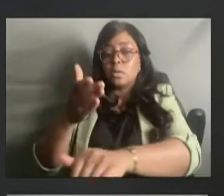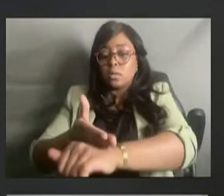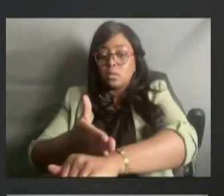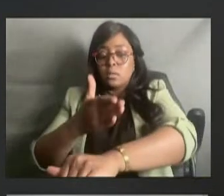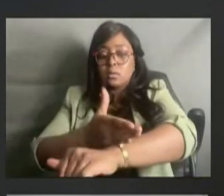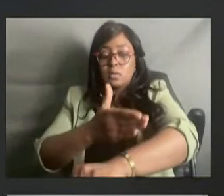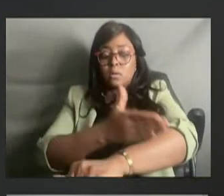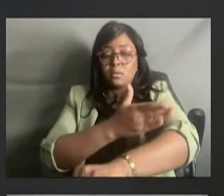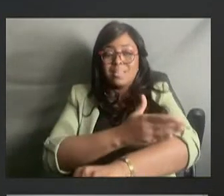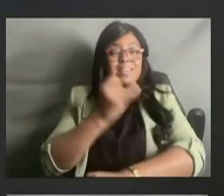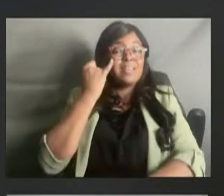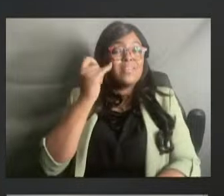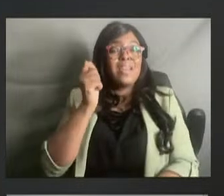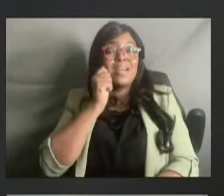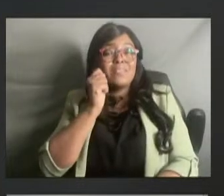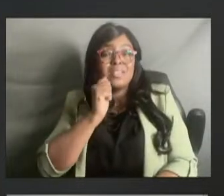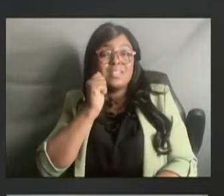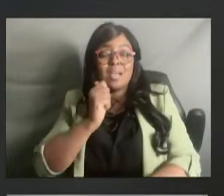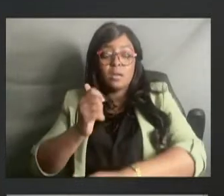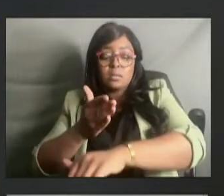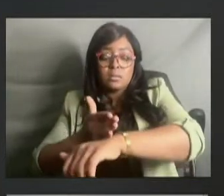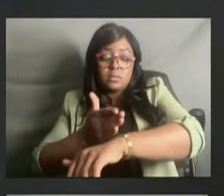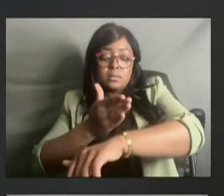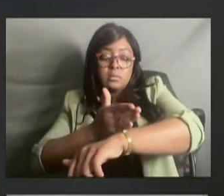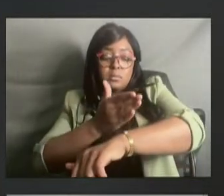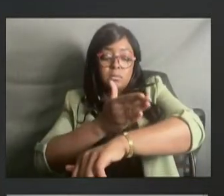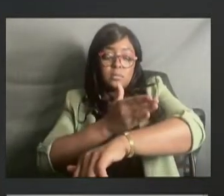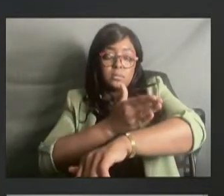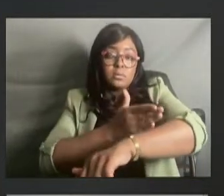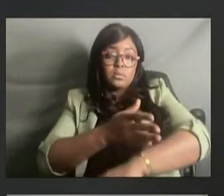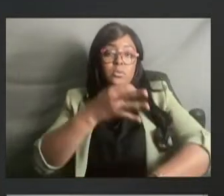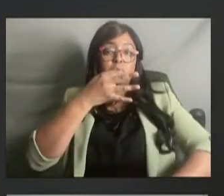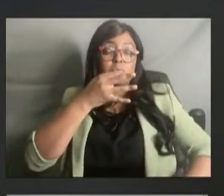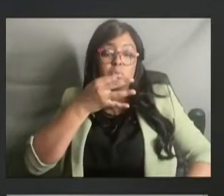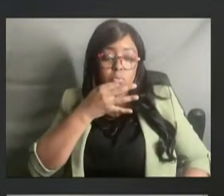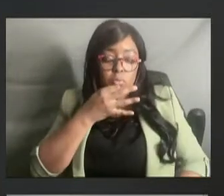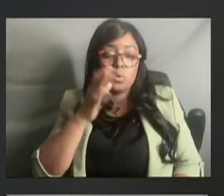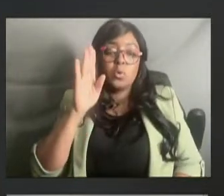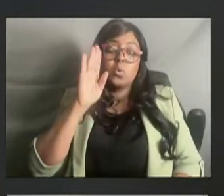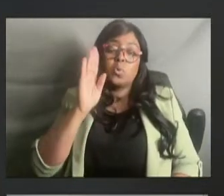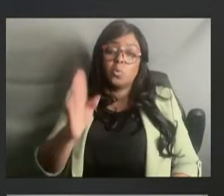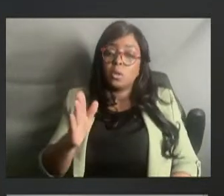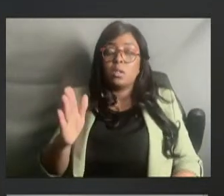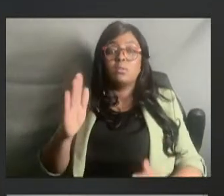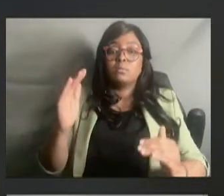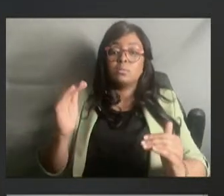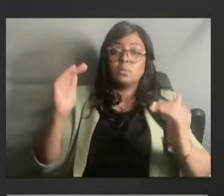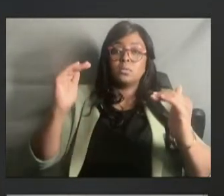is through continuous improvement. If we get incrementally better every day